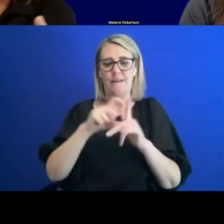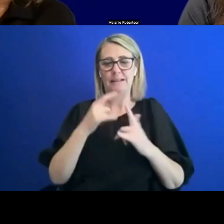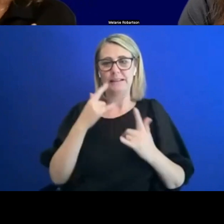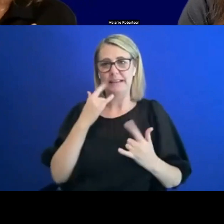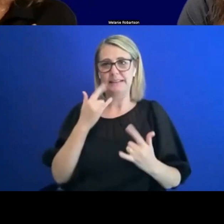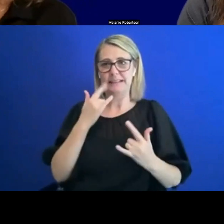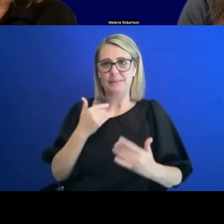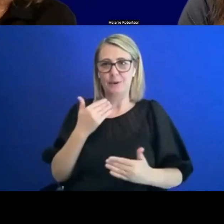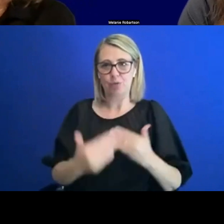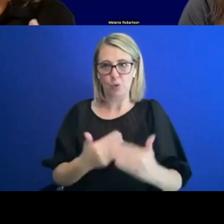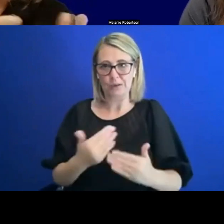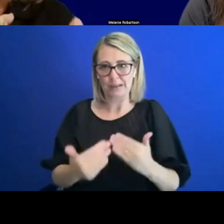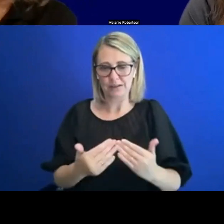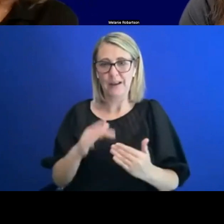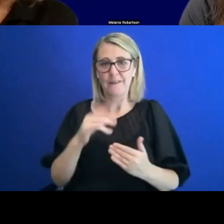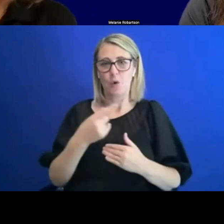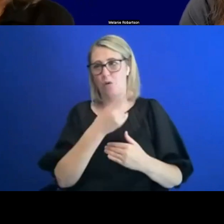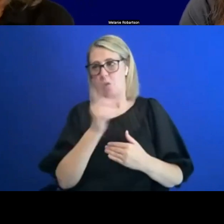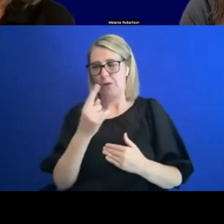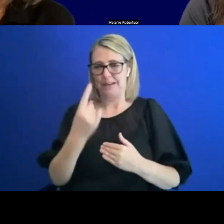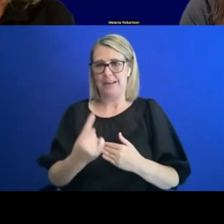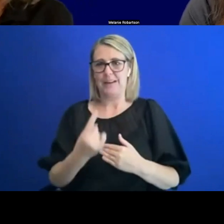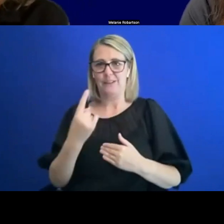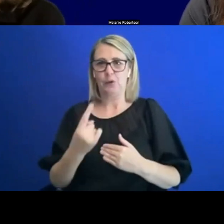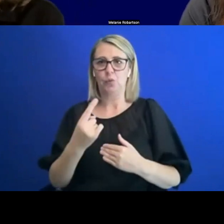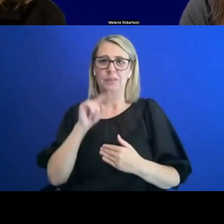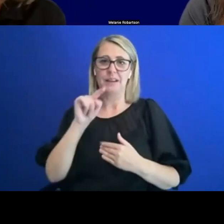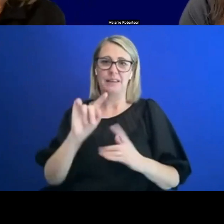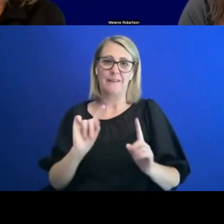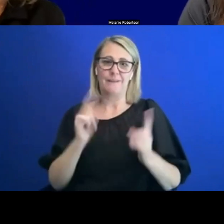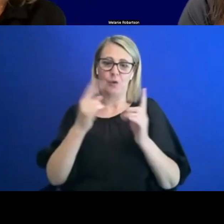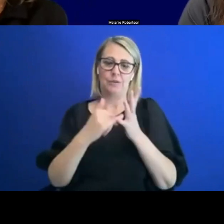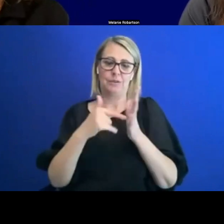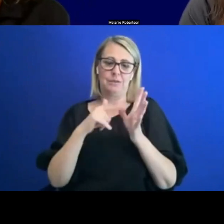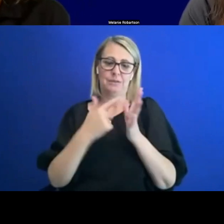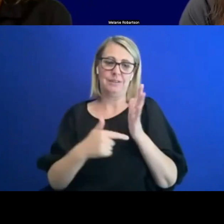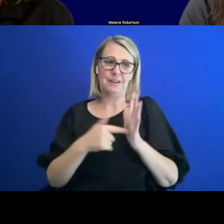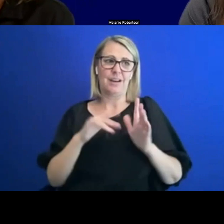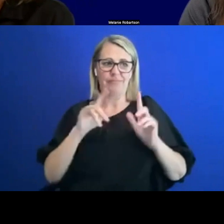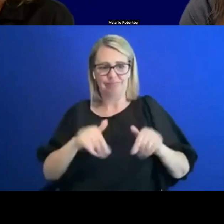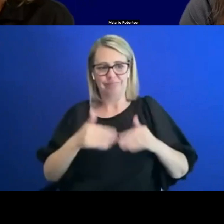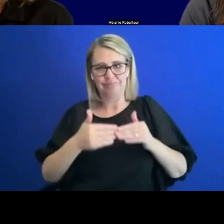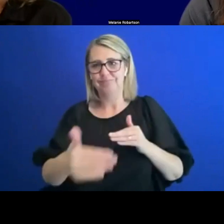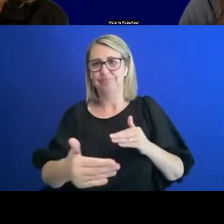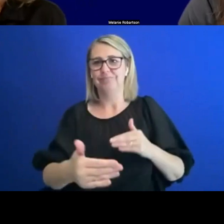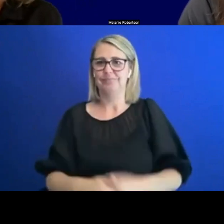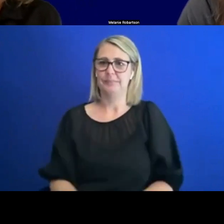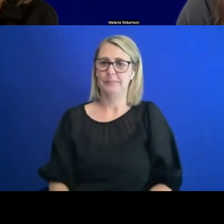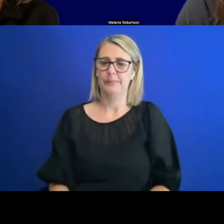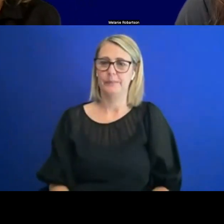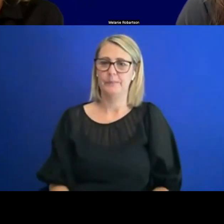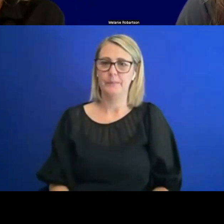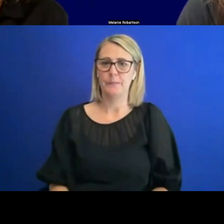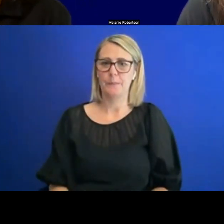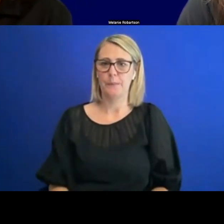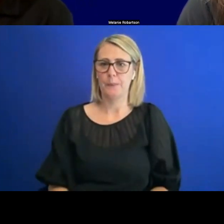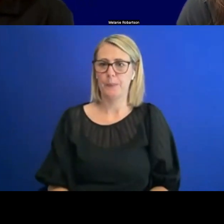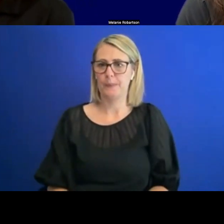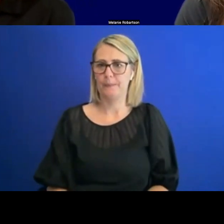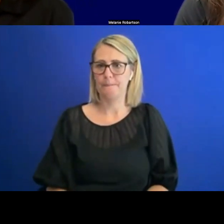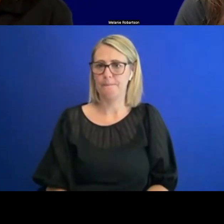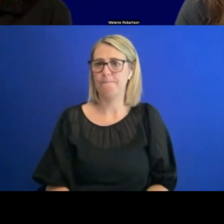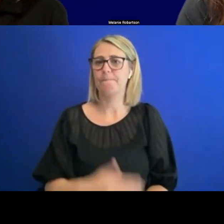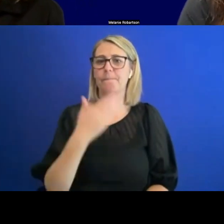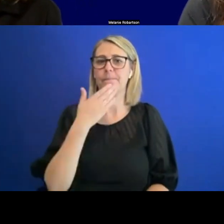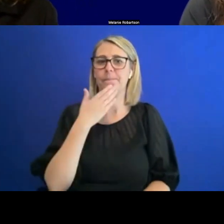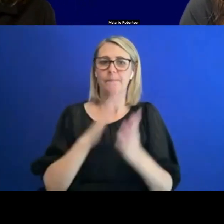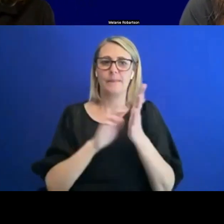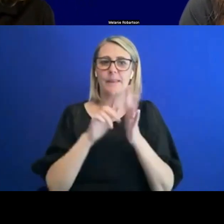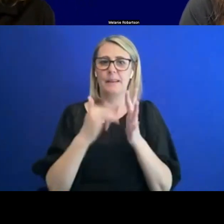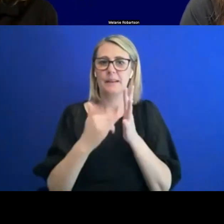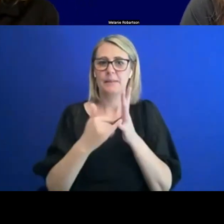those individuals, primarily as our first start. MELANIE: Thanks Melissa. It’s Melanie speaking.